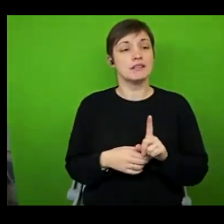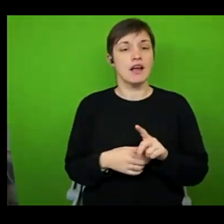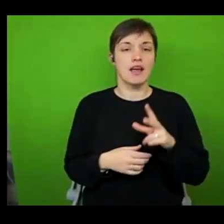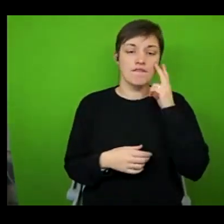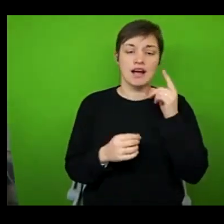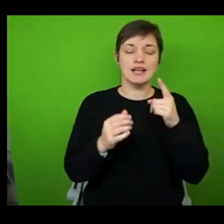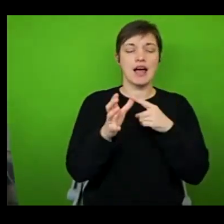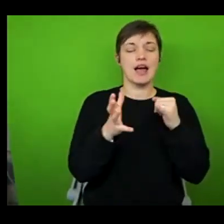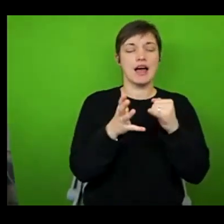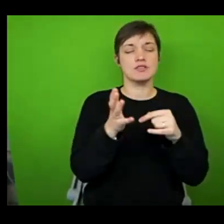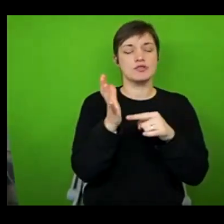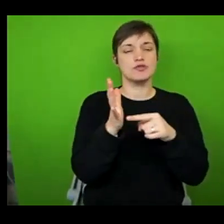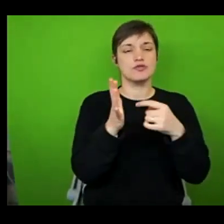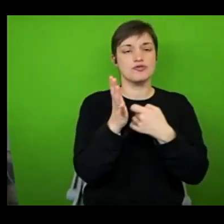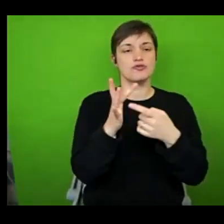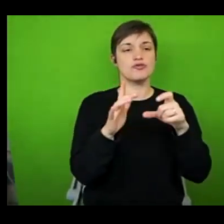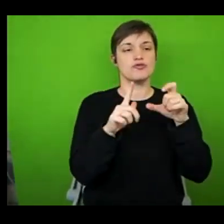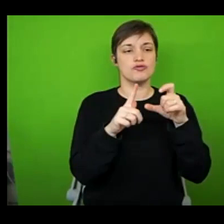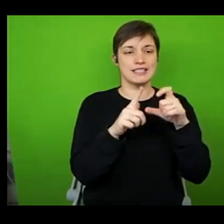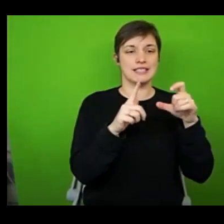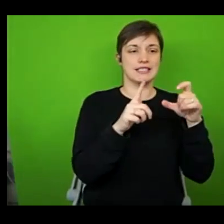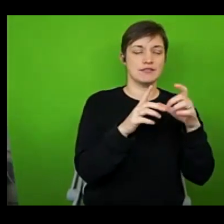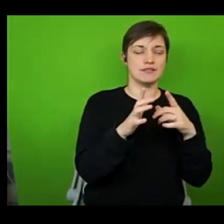astriid.org. It's Astrid with two i's. And there's some